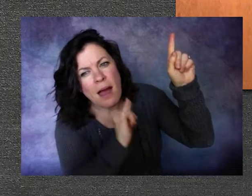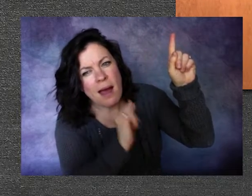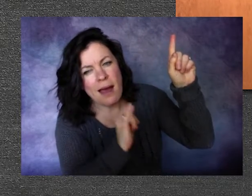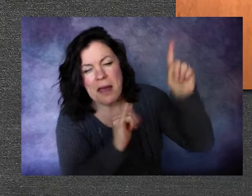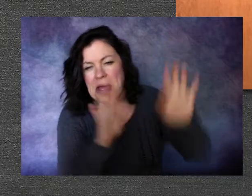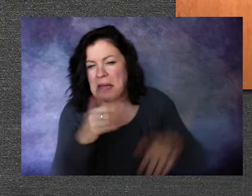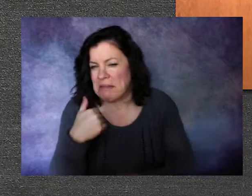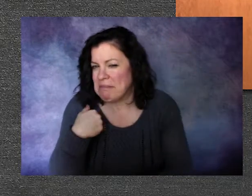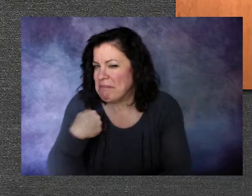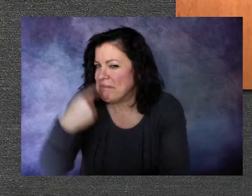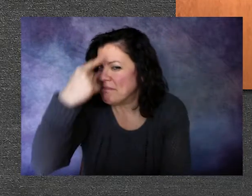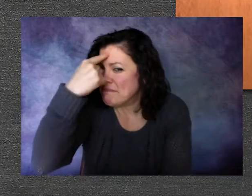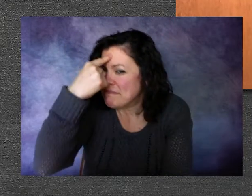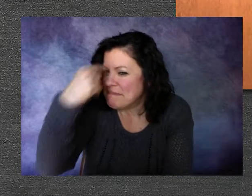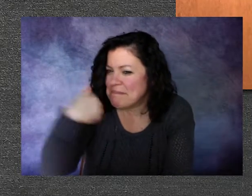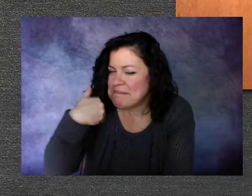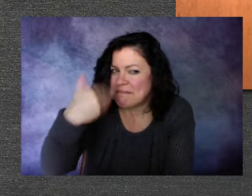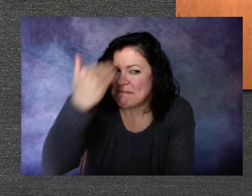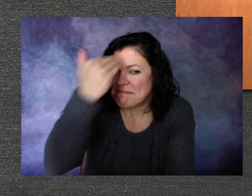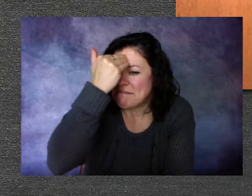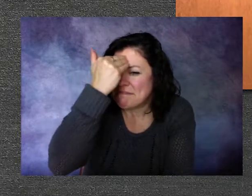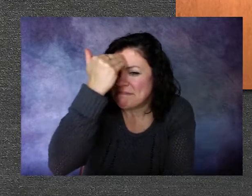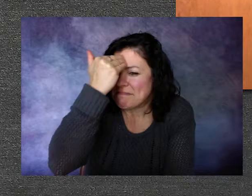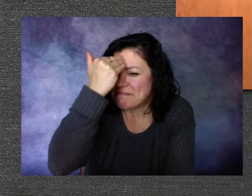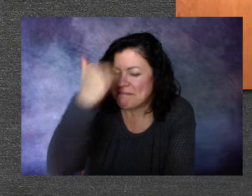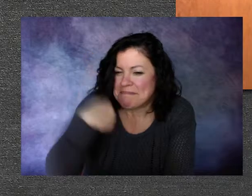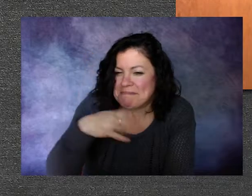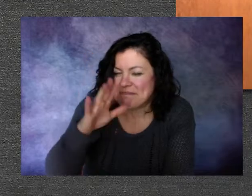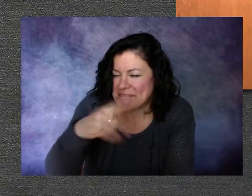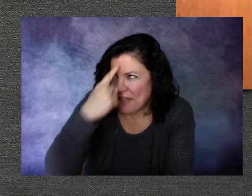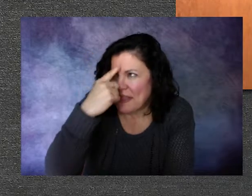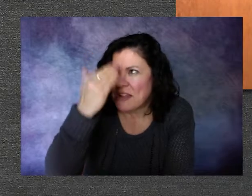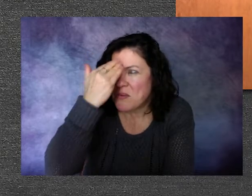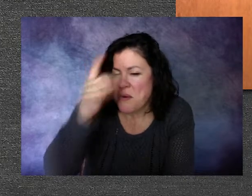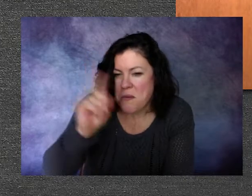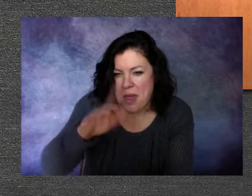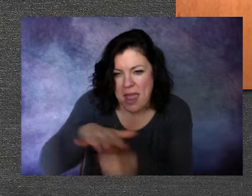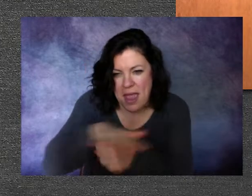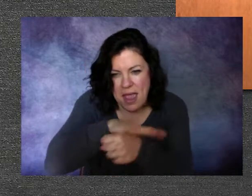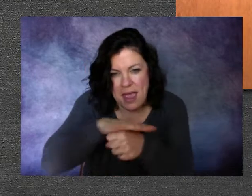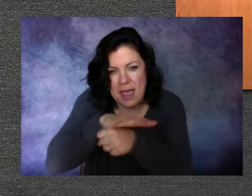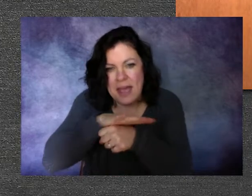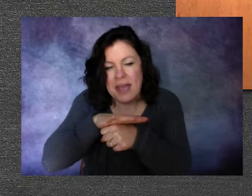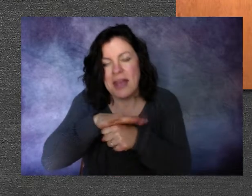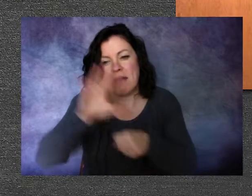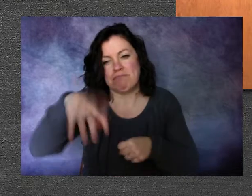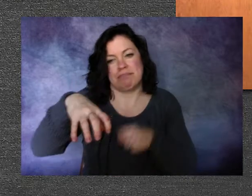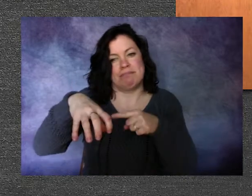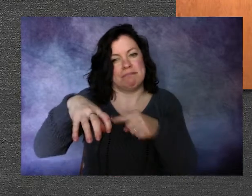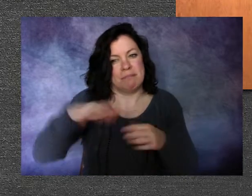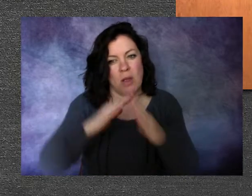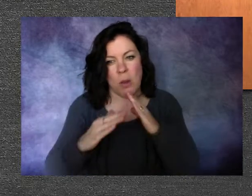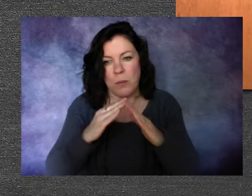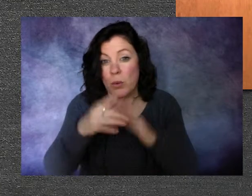I think I have an idea where George is out in his community. Do you have an idea where George might be?